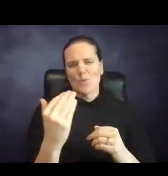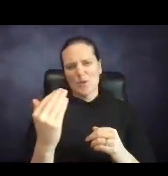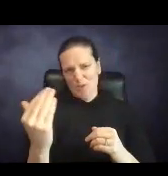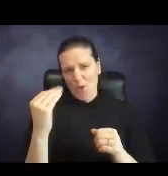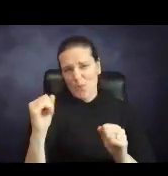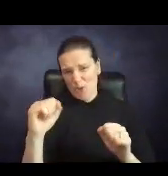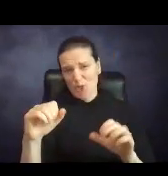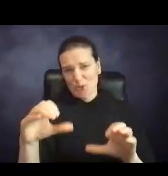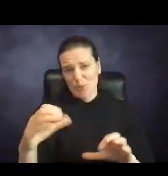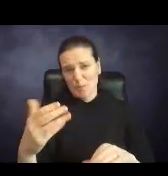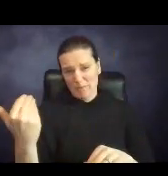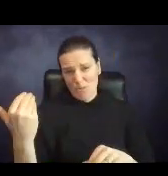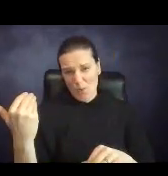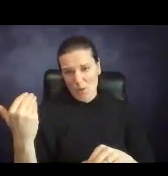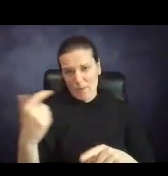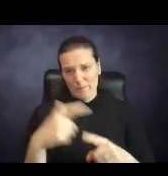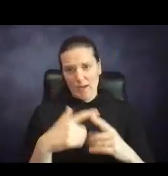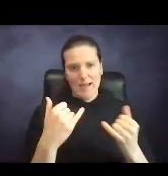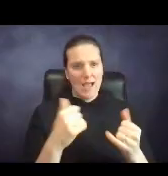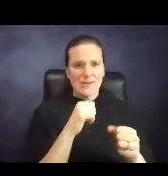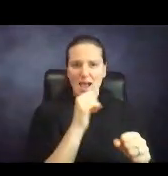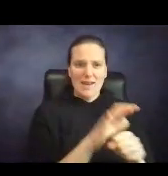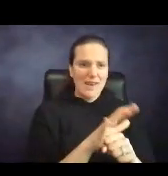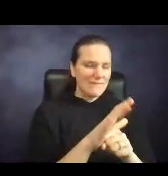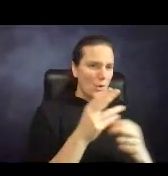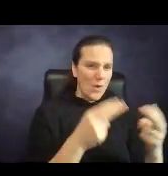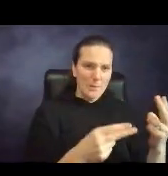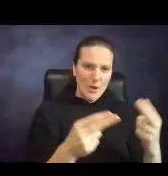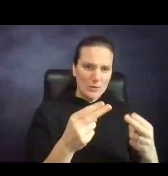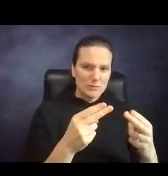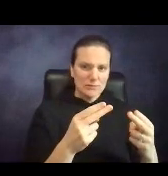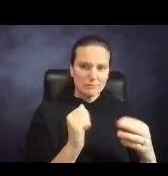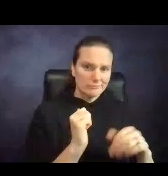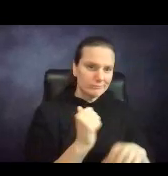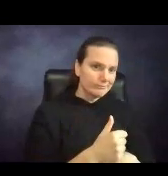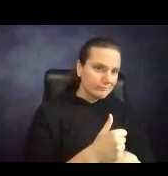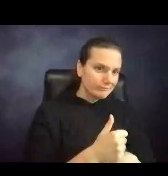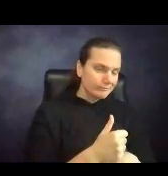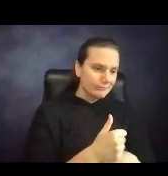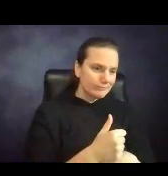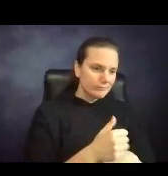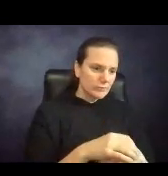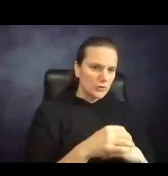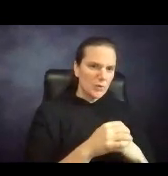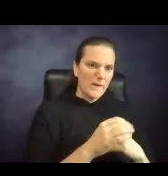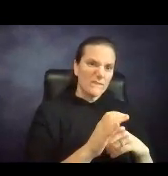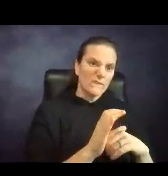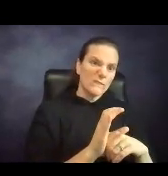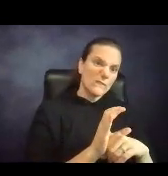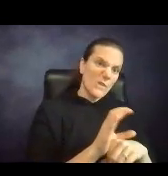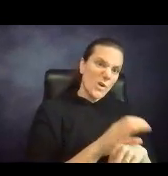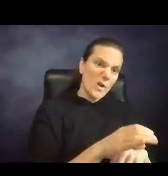before now we lack the hormones to actually implement it with ease. And so then we force. So that's what I see a lot in women.